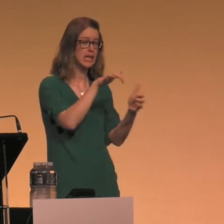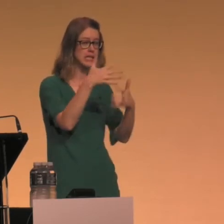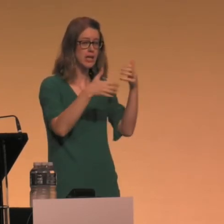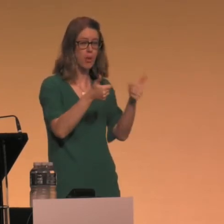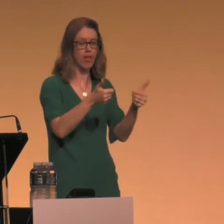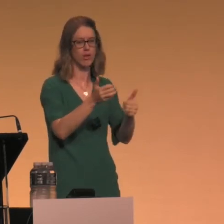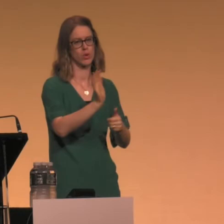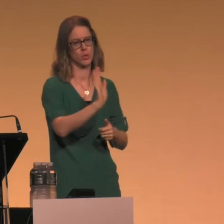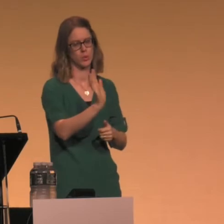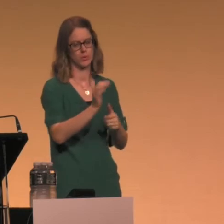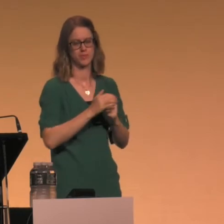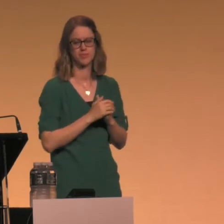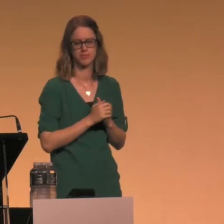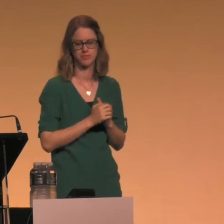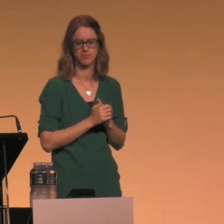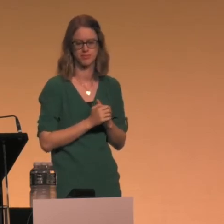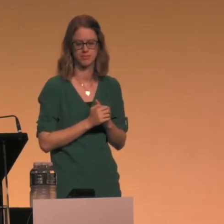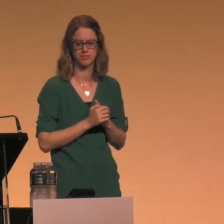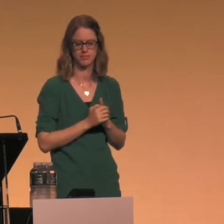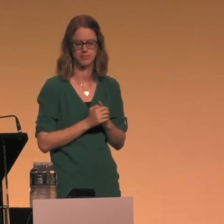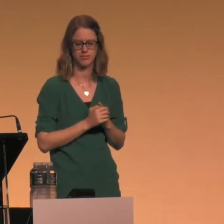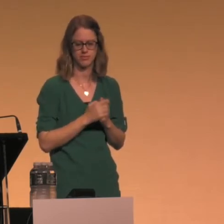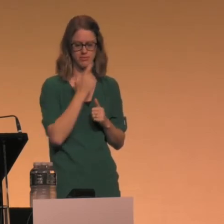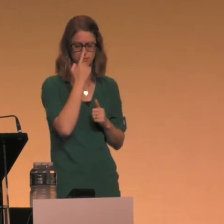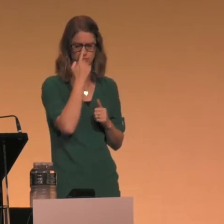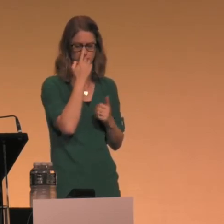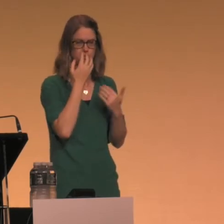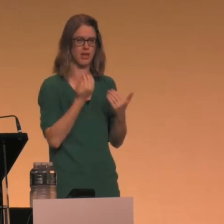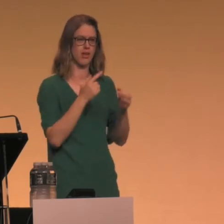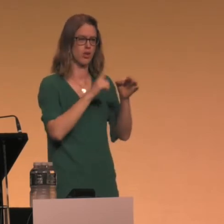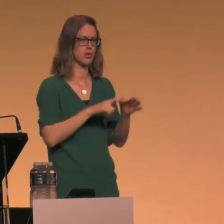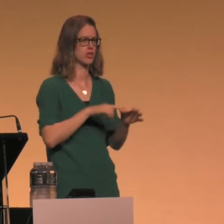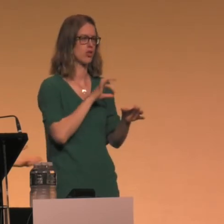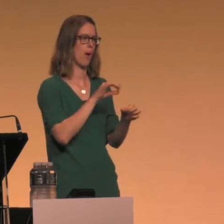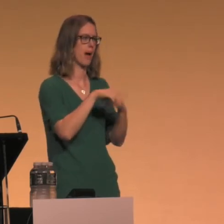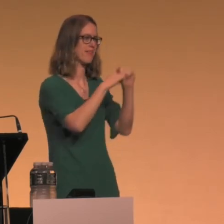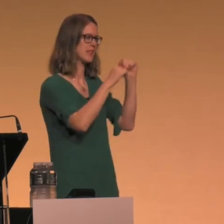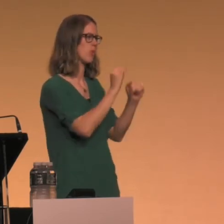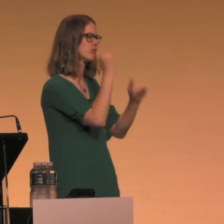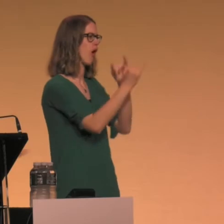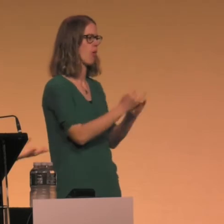So the question now is not what is wrong with the system. We've tried to lay that out.